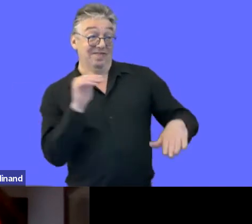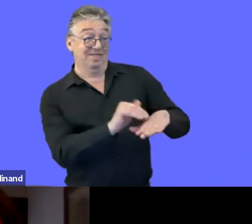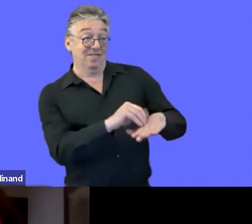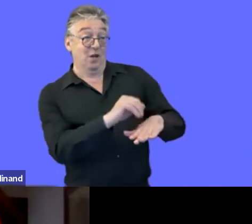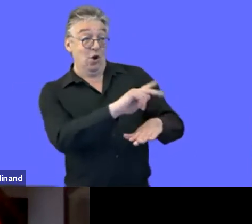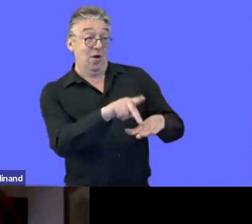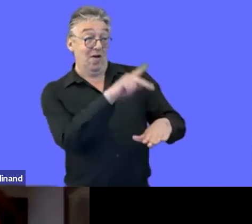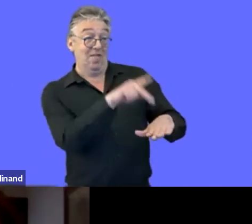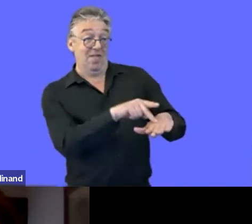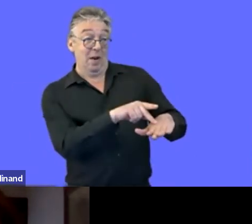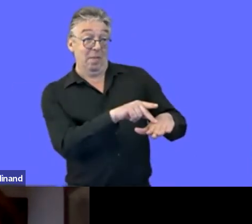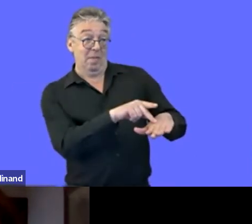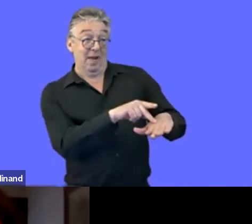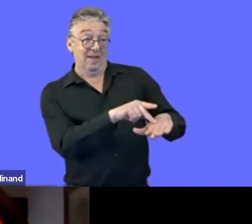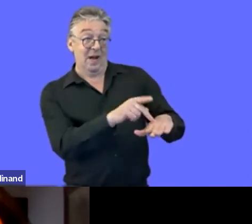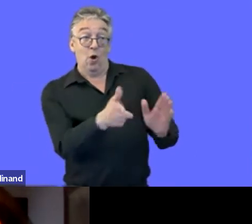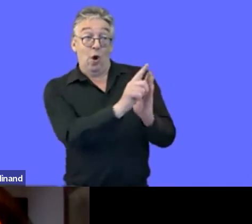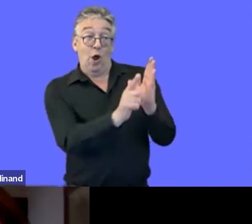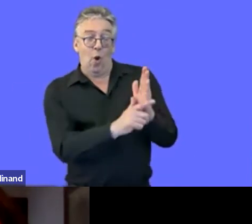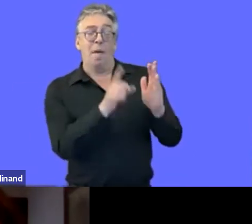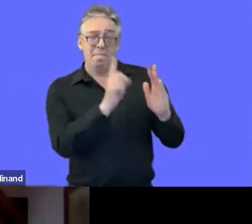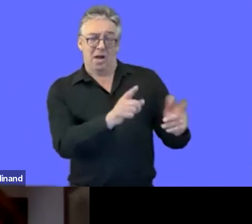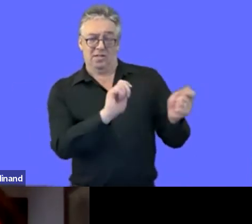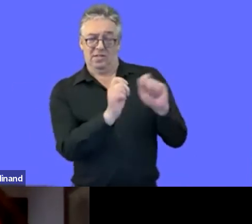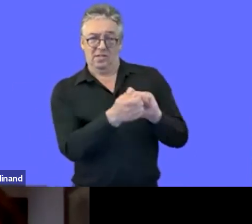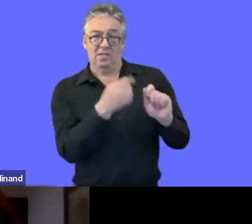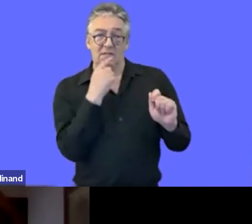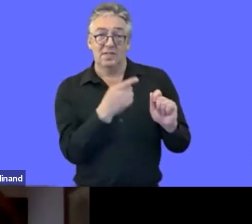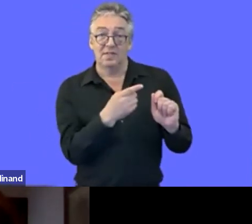and ensure that procedure issues as free and adequate assistance